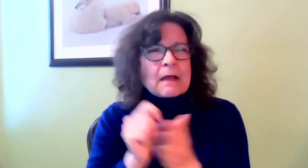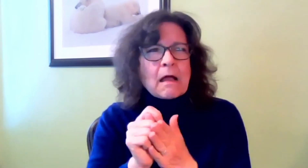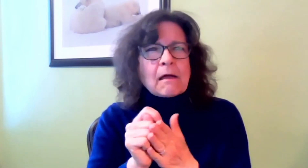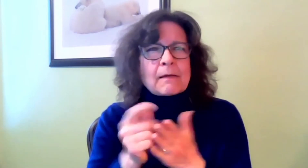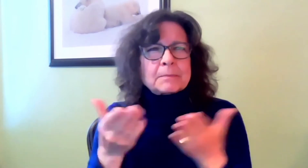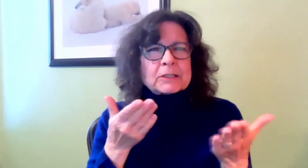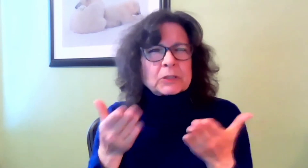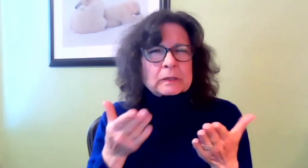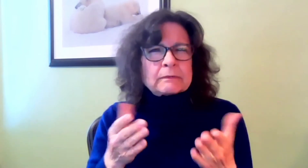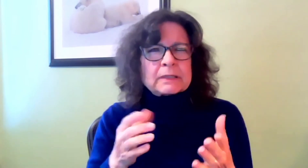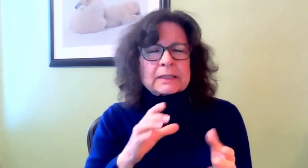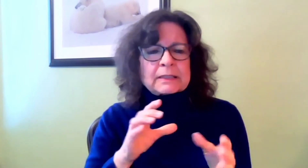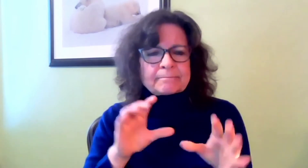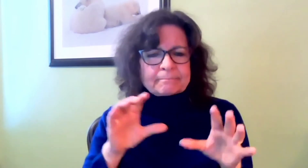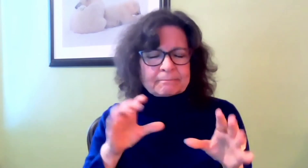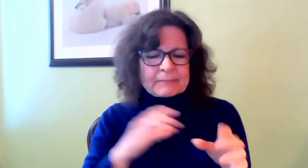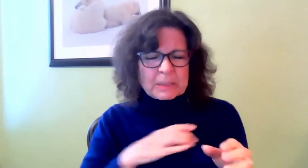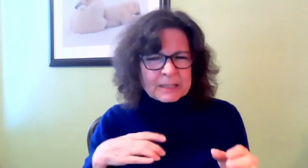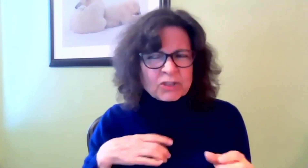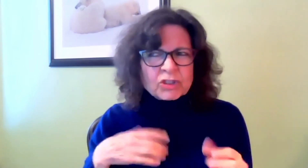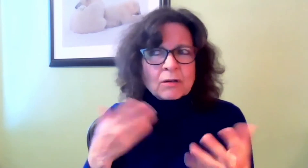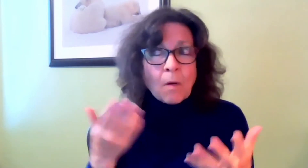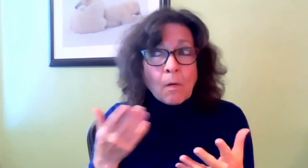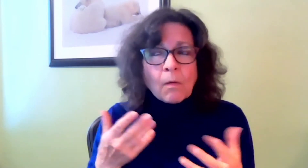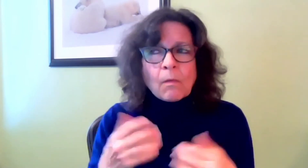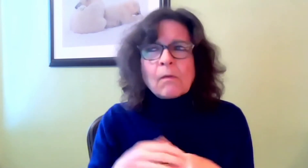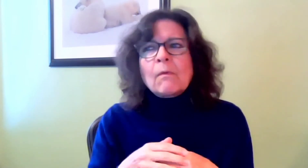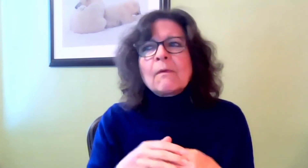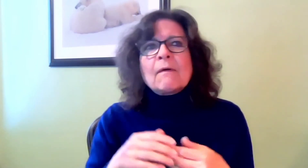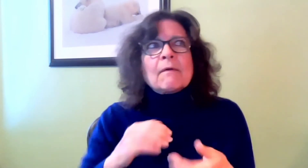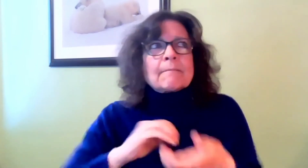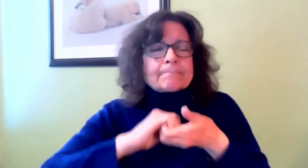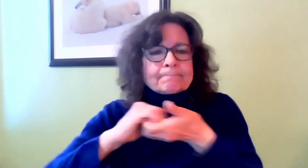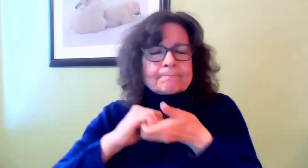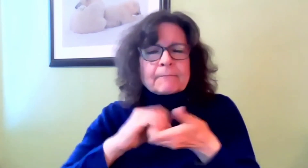I remember about that time when I served on the Commission,